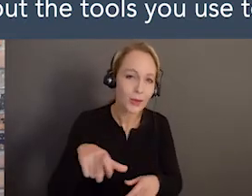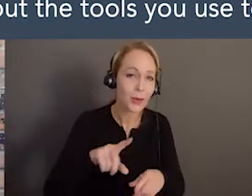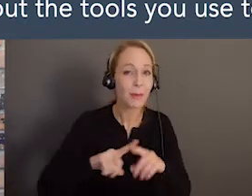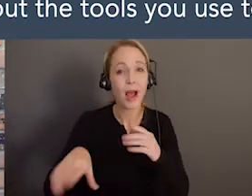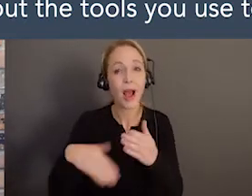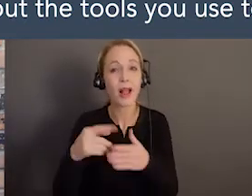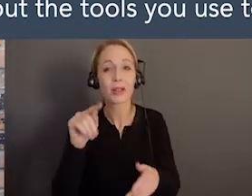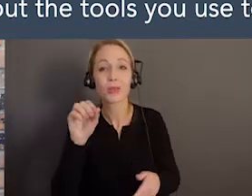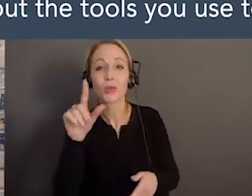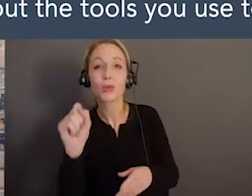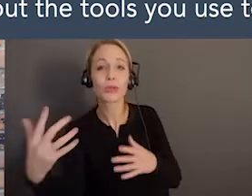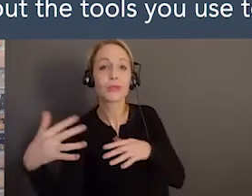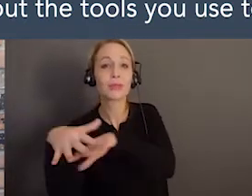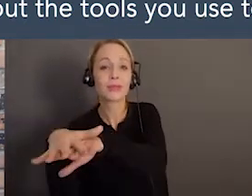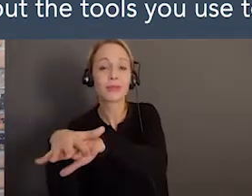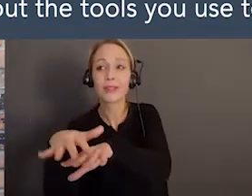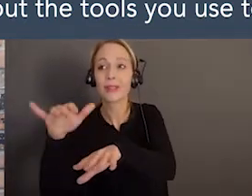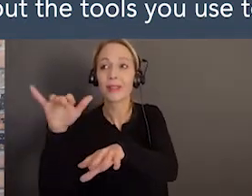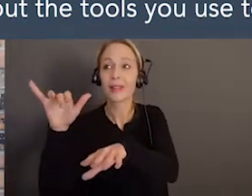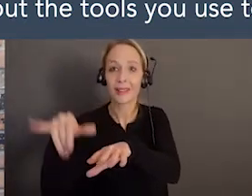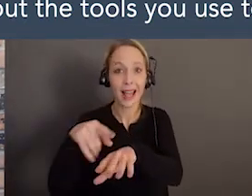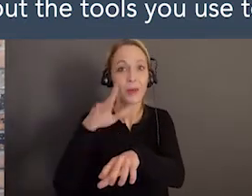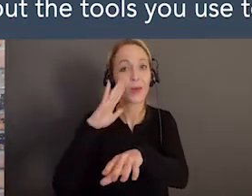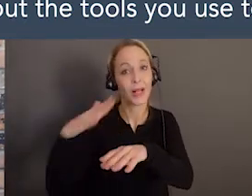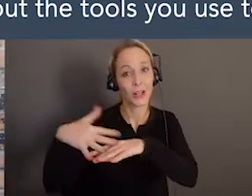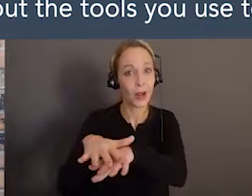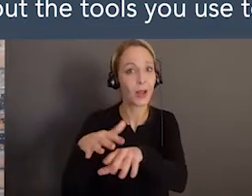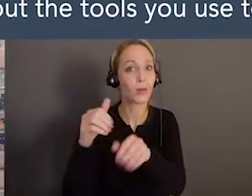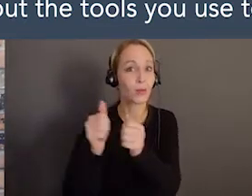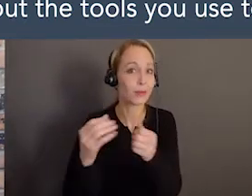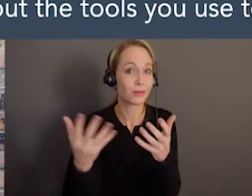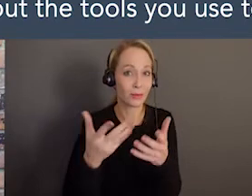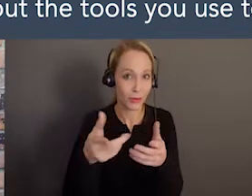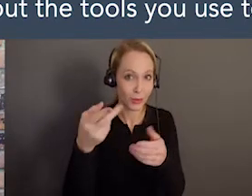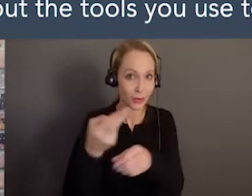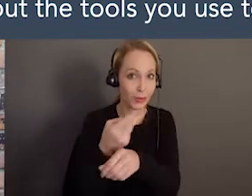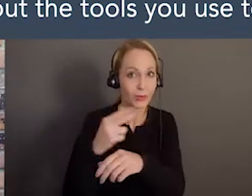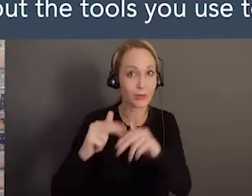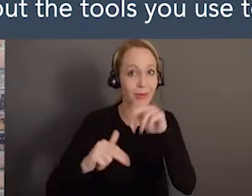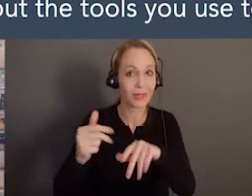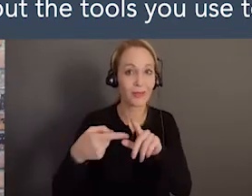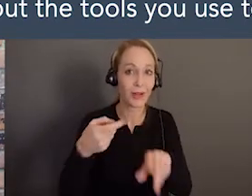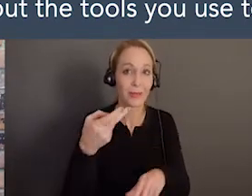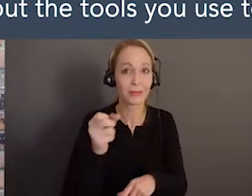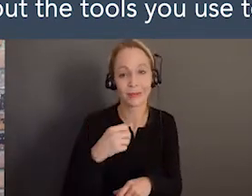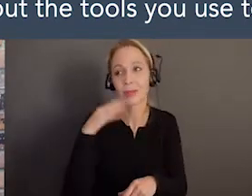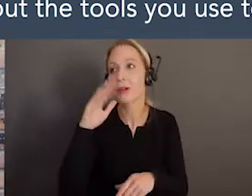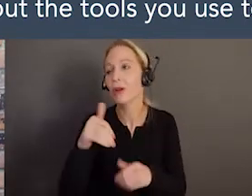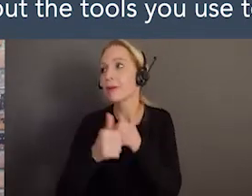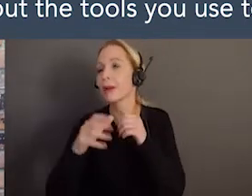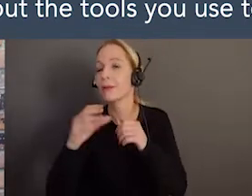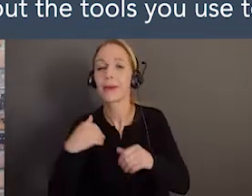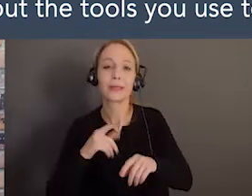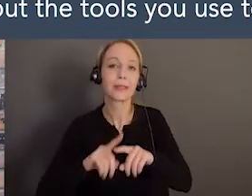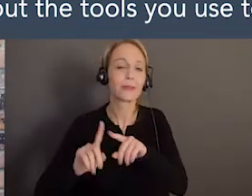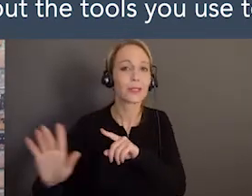INTEGRATE AND BUILD ON HubSpot. WE KNOW THAT EVERY COMPANY HAS A DIFFERENT SET OF